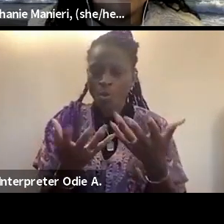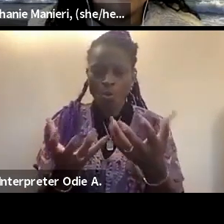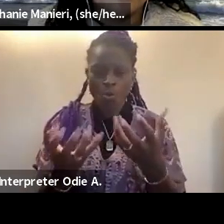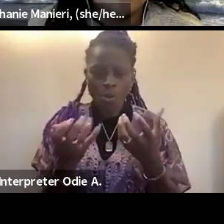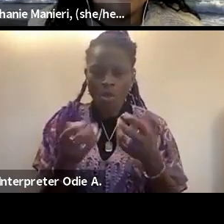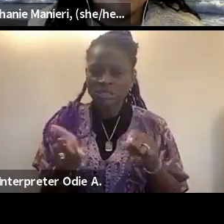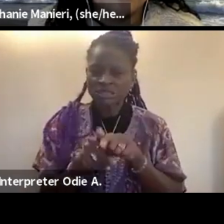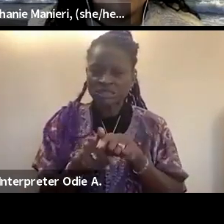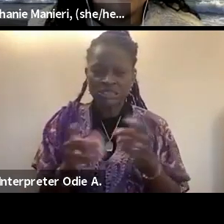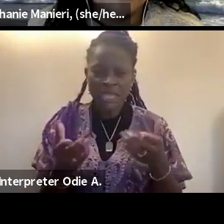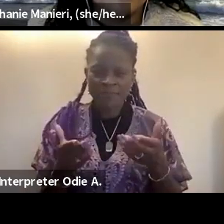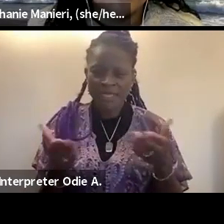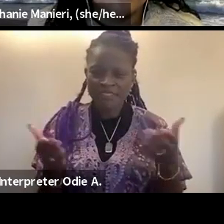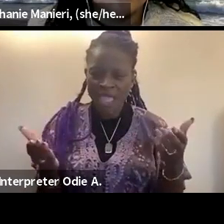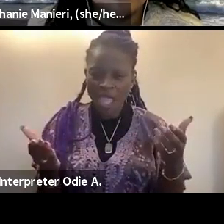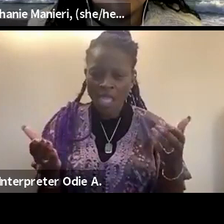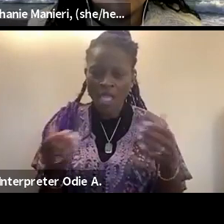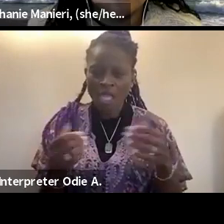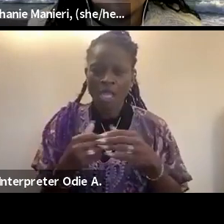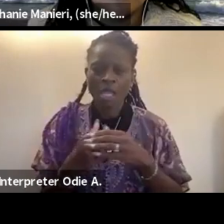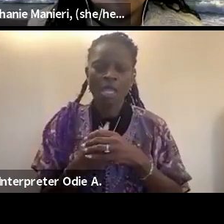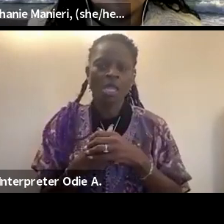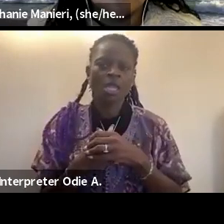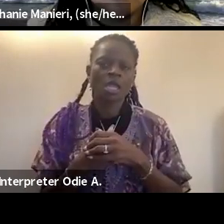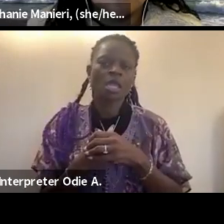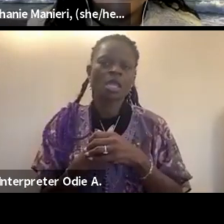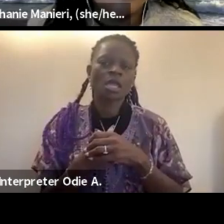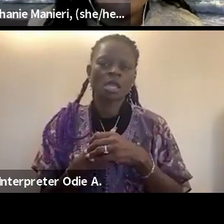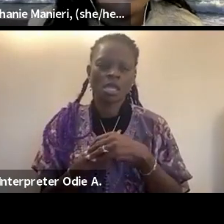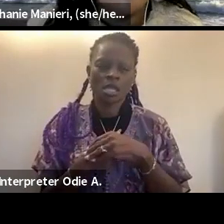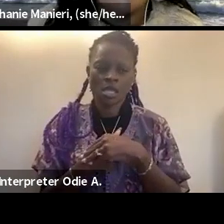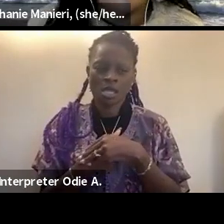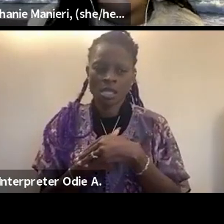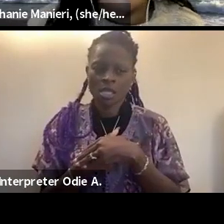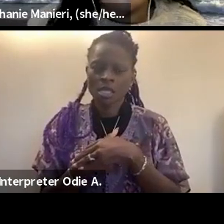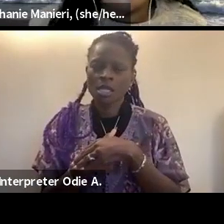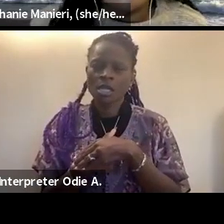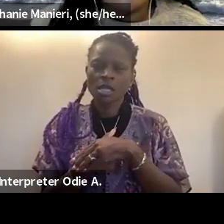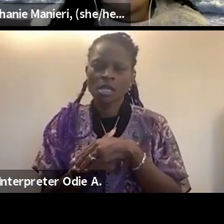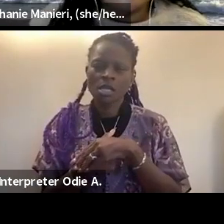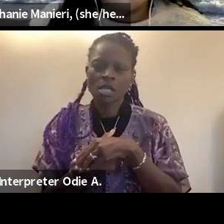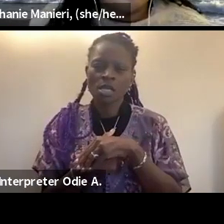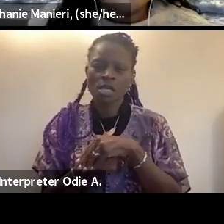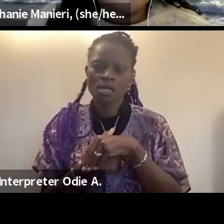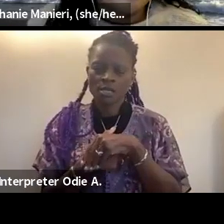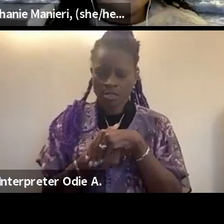our communities that are most marginalized by the systems that we do have in place.